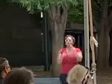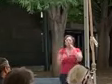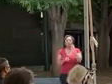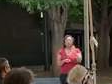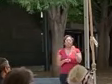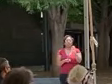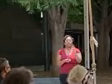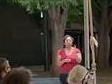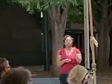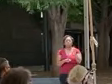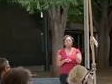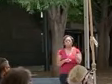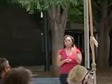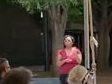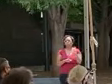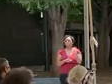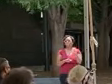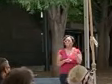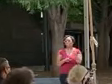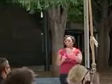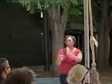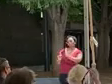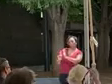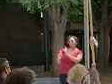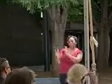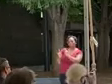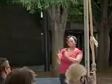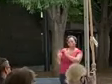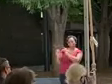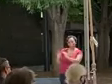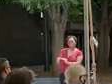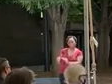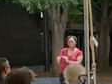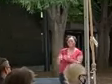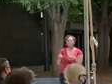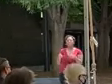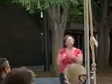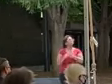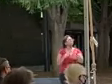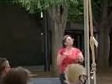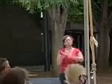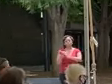Additionally, we will add tactile wayfinding exhibits, reconfigure the glass braille exhibit,